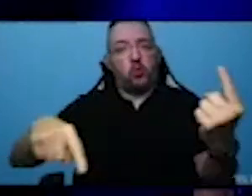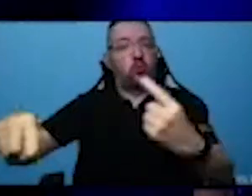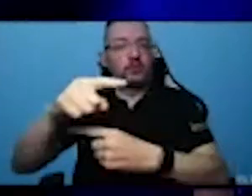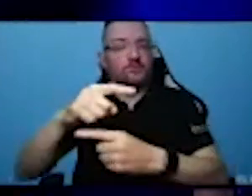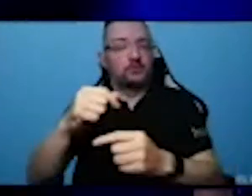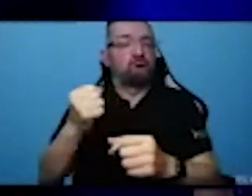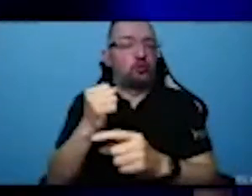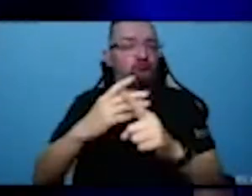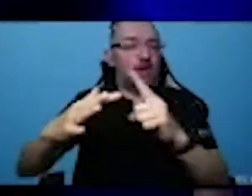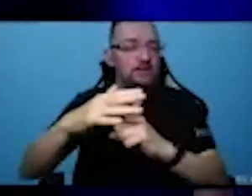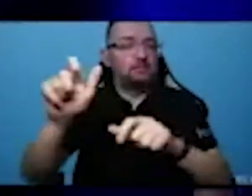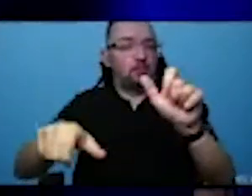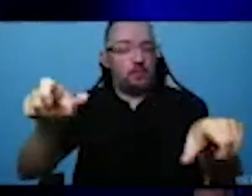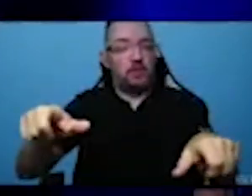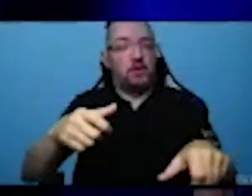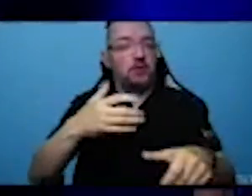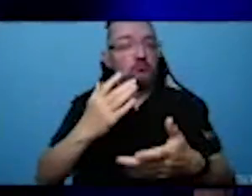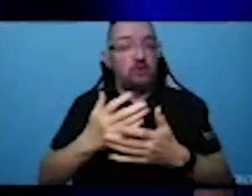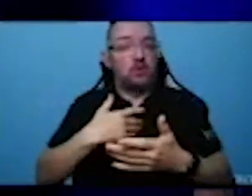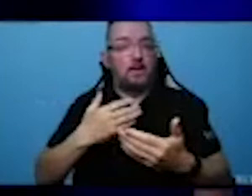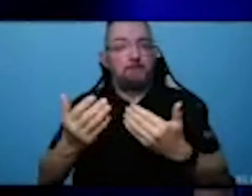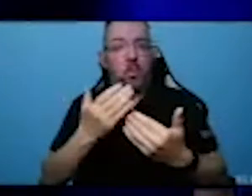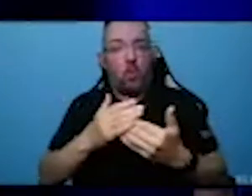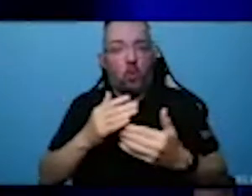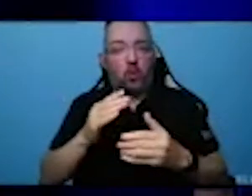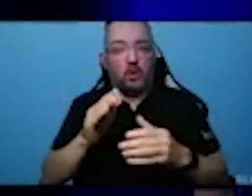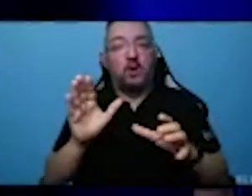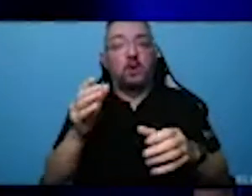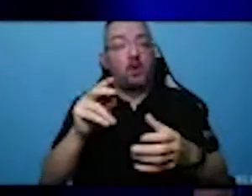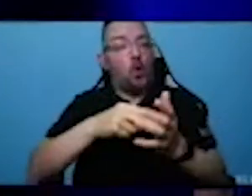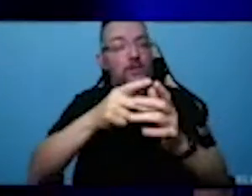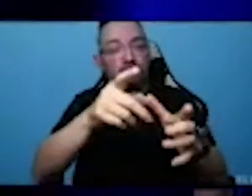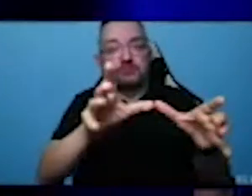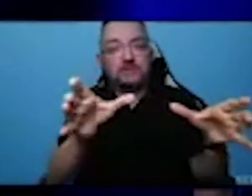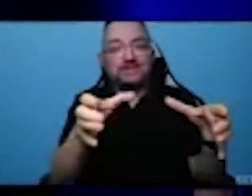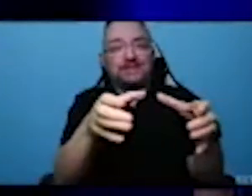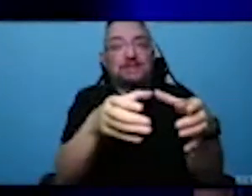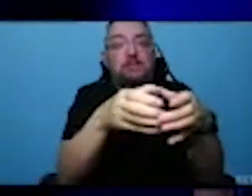much further into small organisations, to individuals and to really go deep